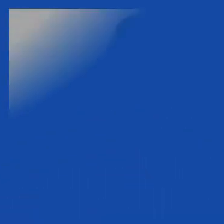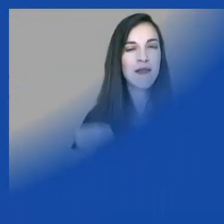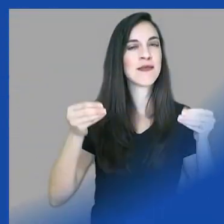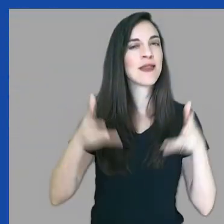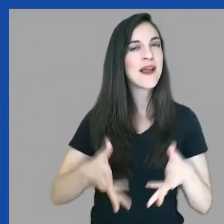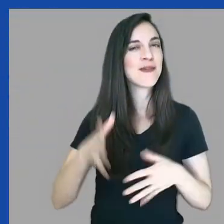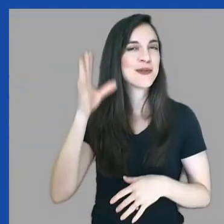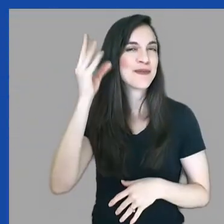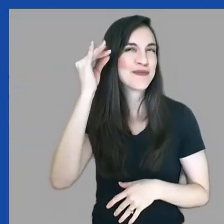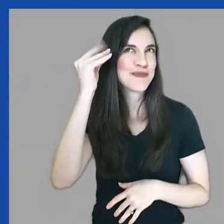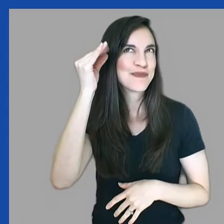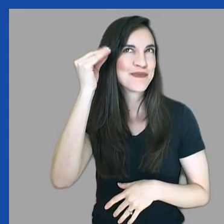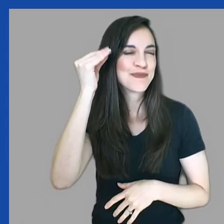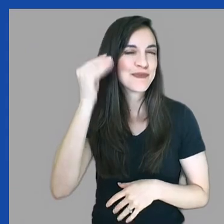We will leave you with this point to ponder…